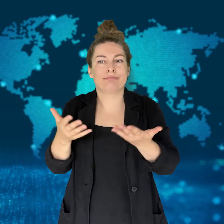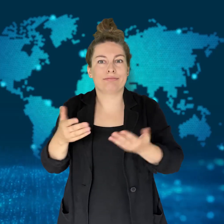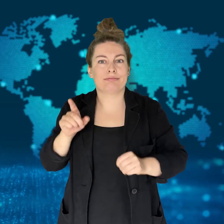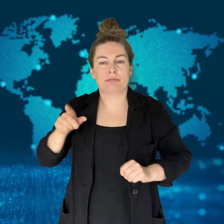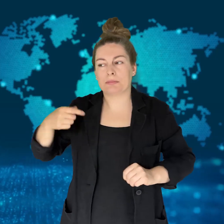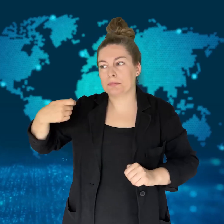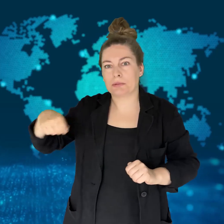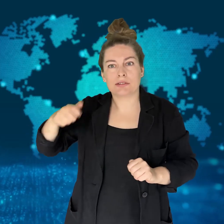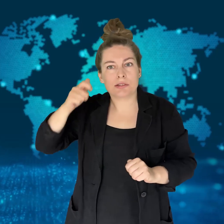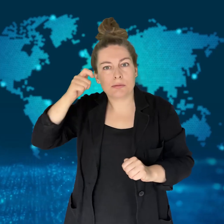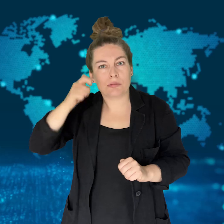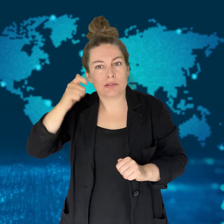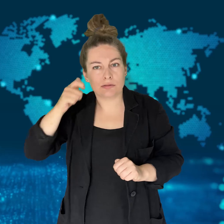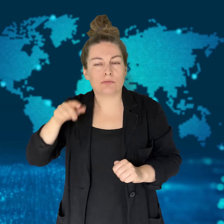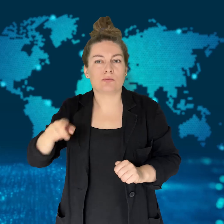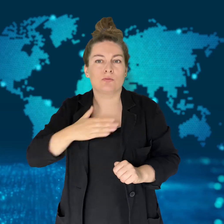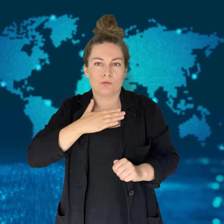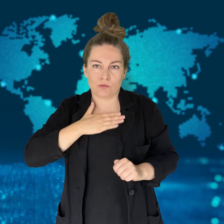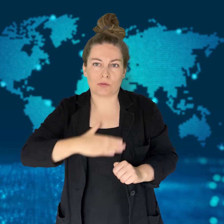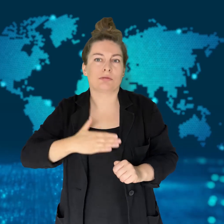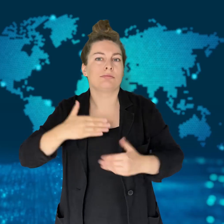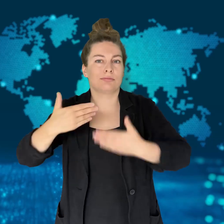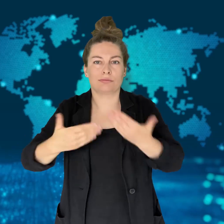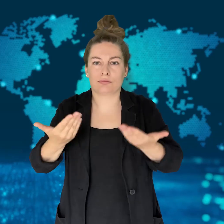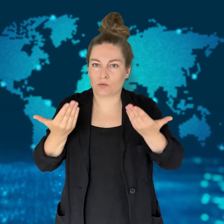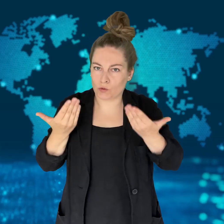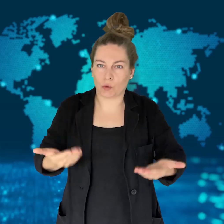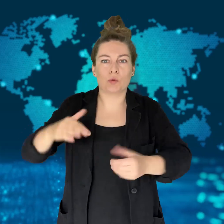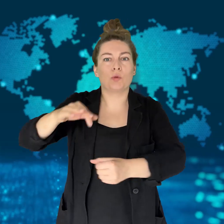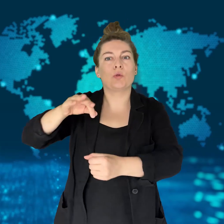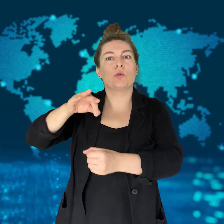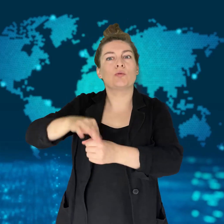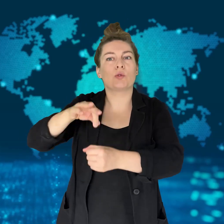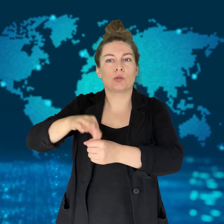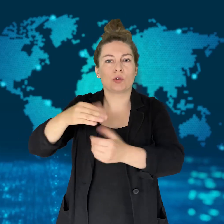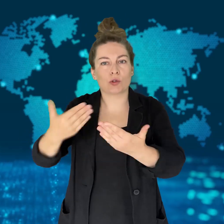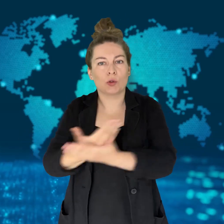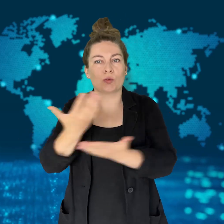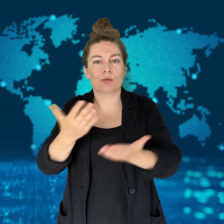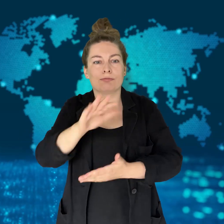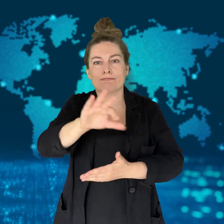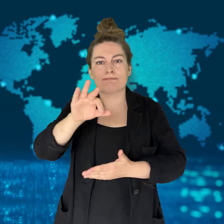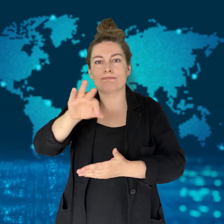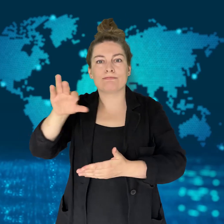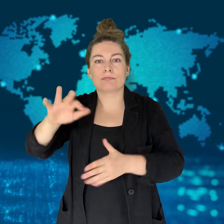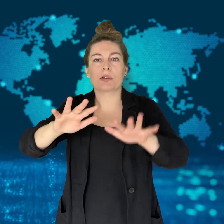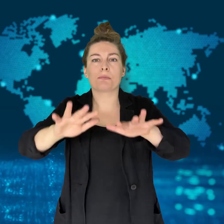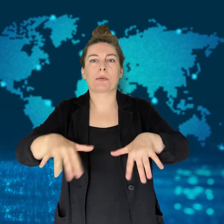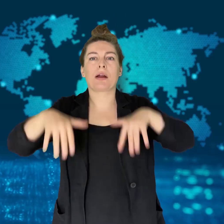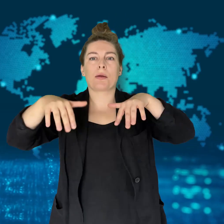Macron called for a "snap vote" for members of Parliament.